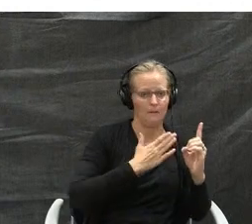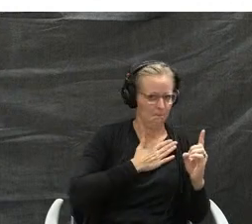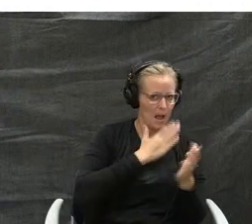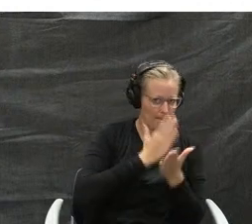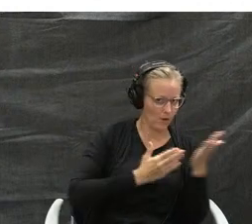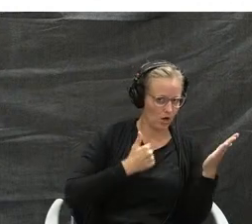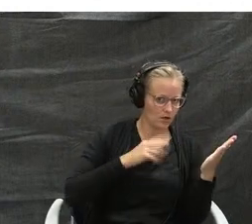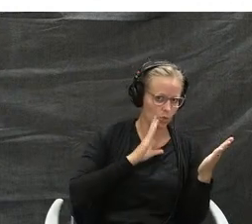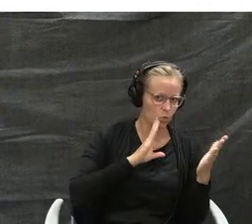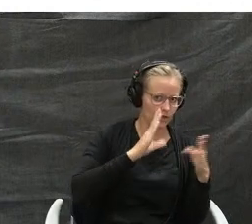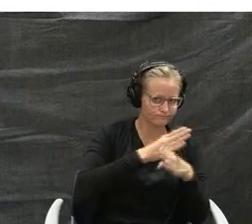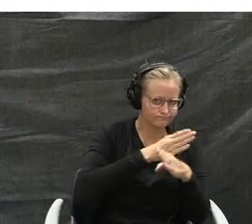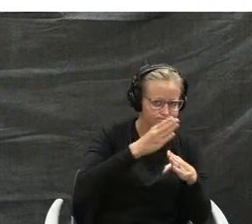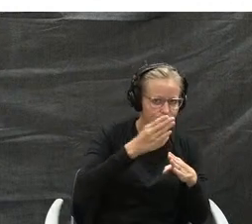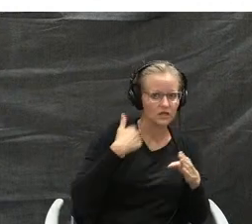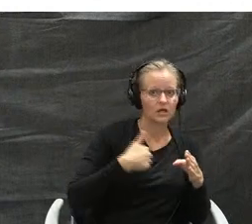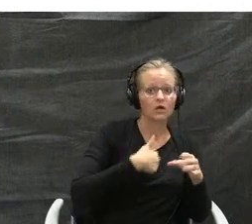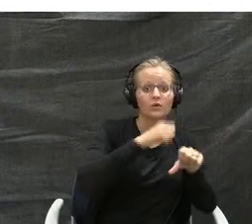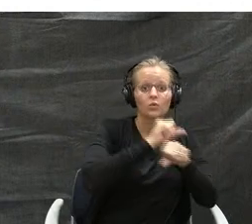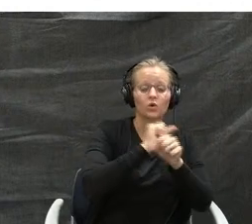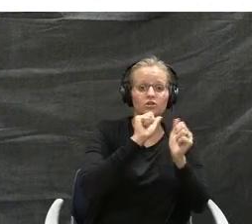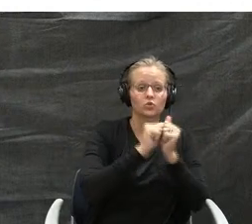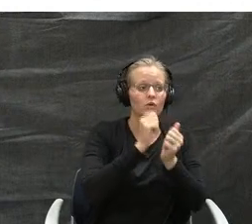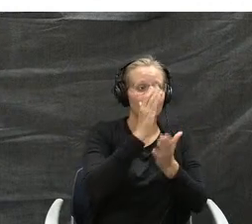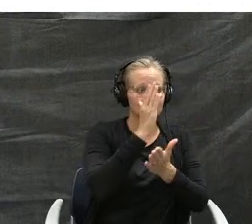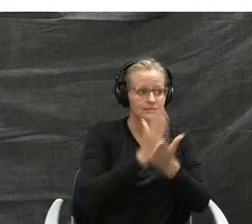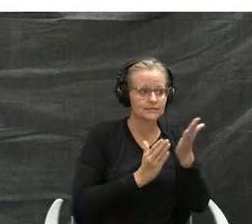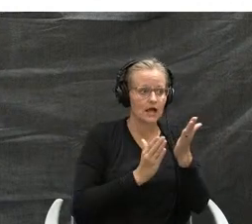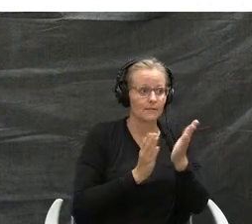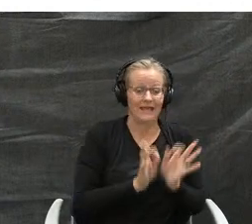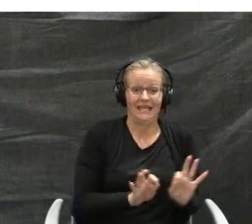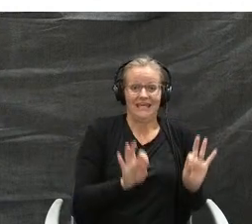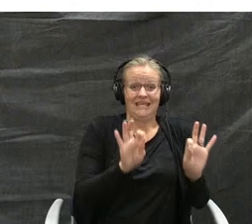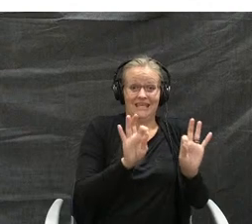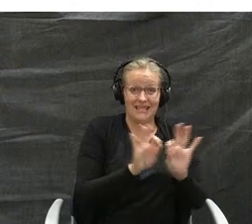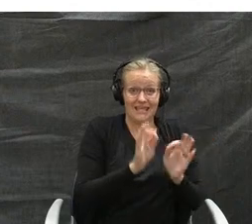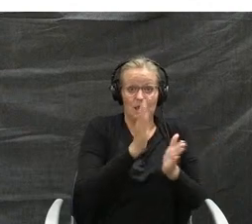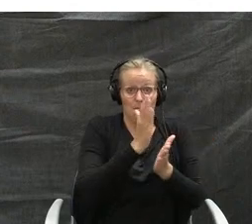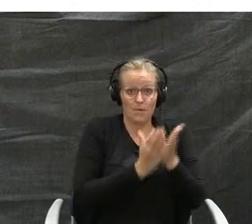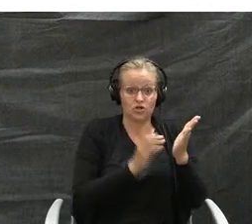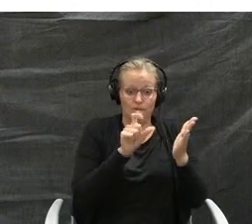with you. We worked on some element key elements that we wanted to improve on.